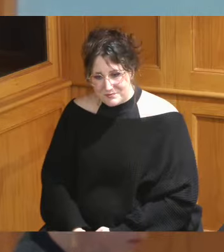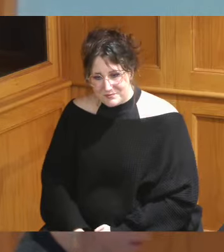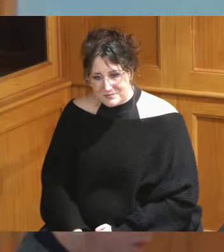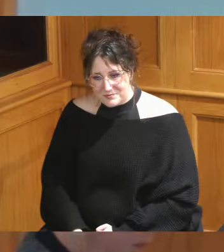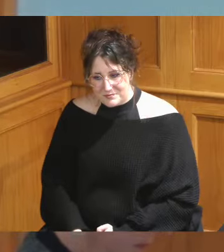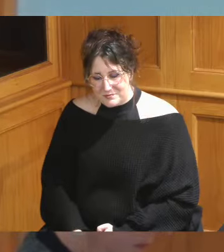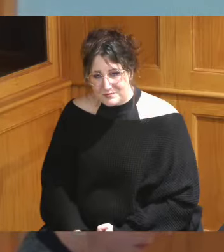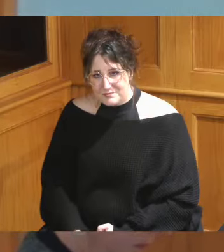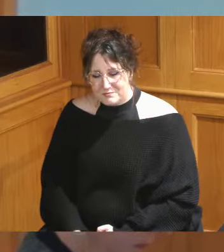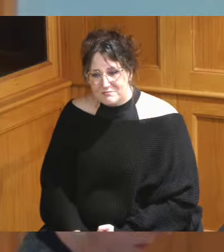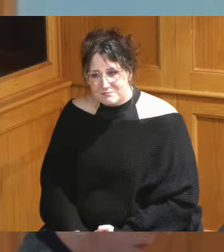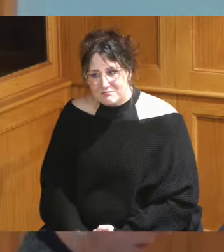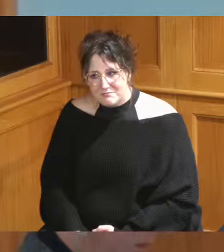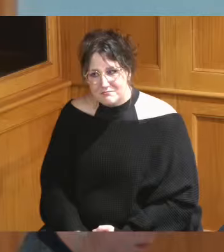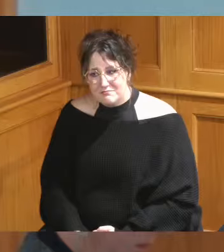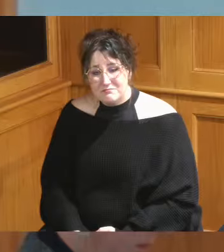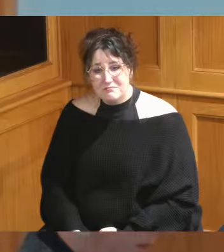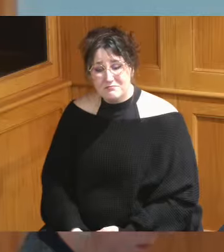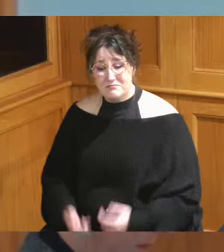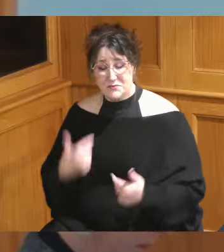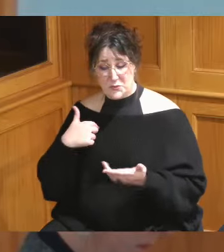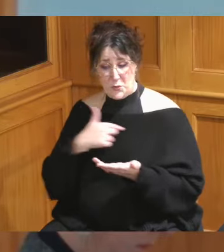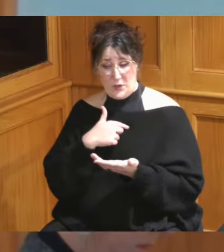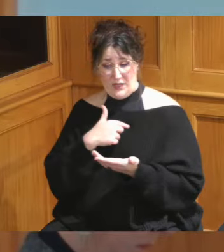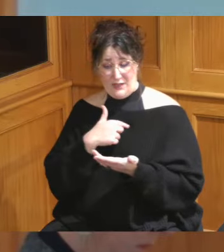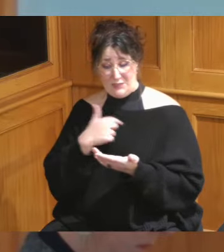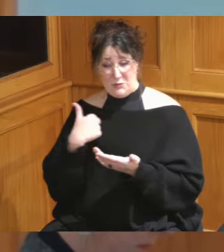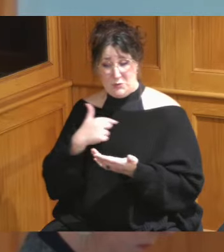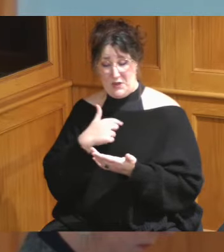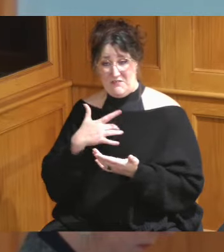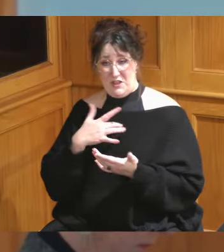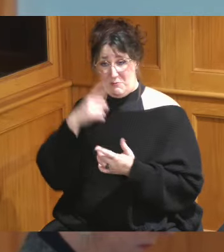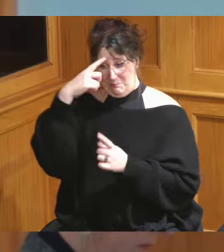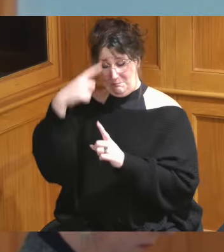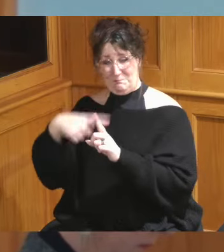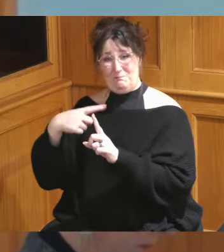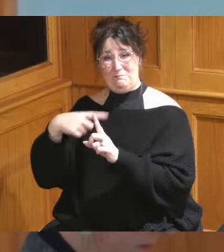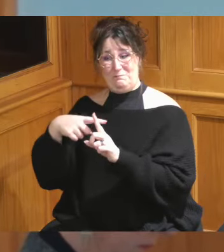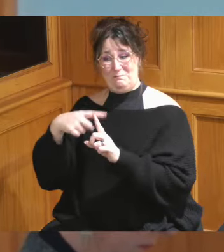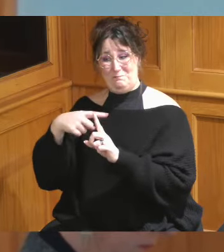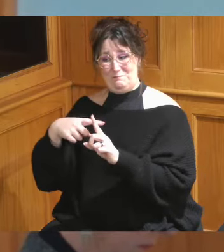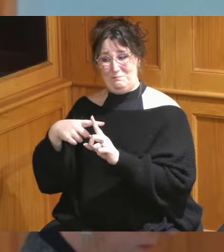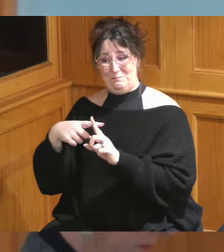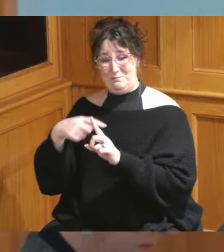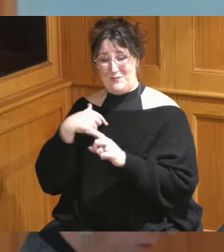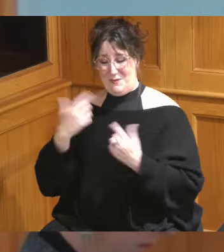system. So township is very in favor of this and I'm just here if you have any questions. Okay,